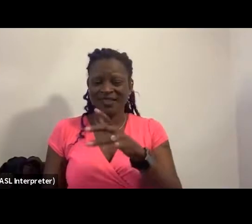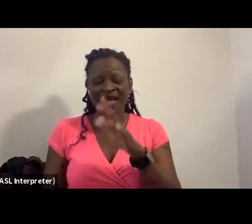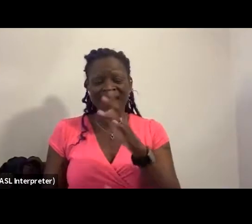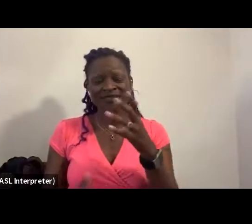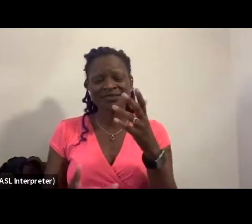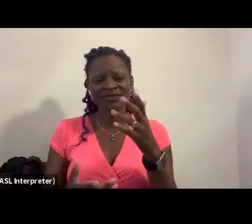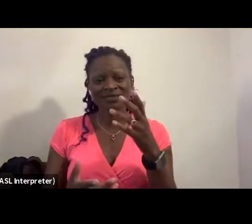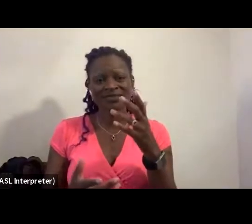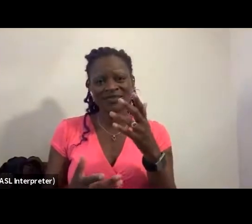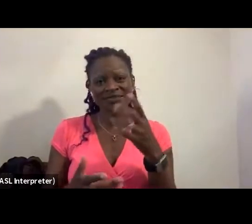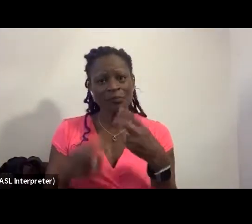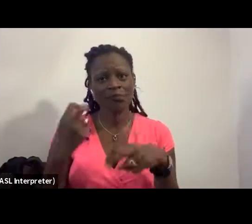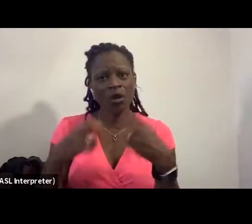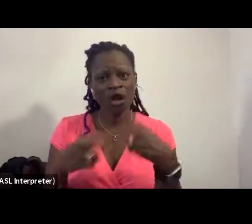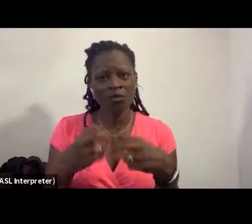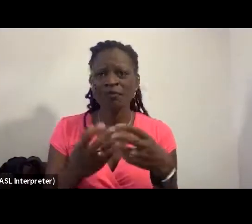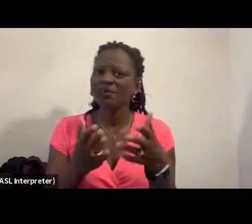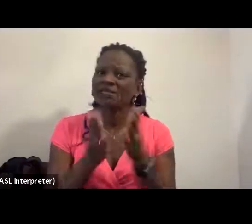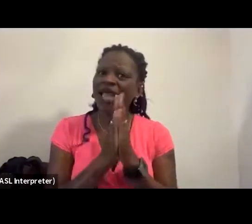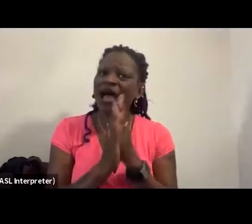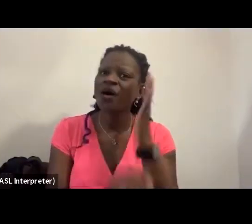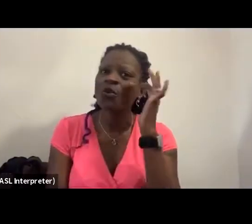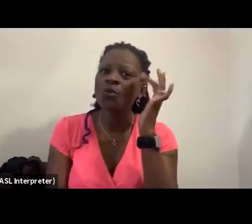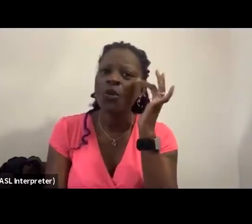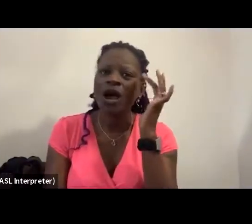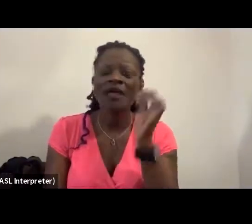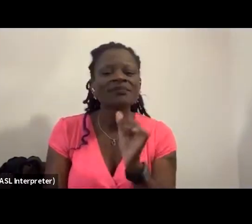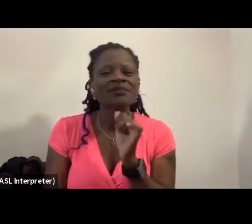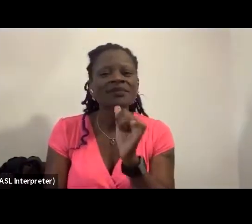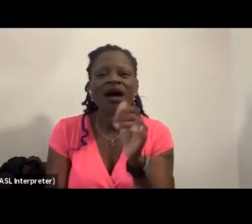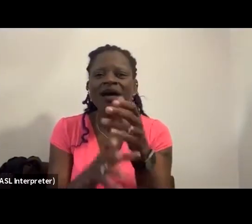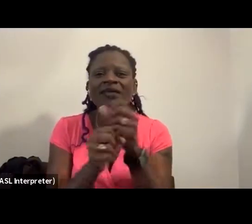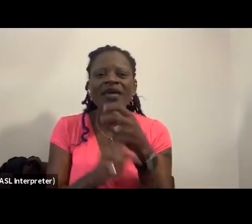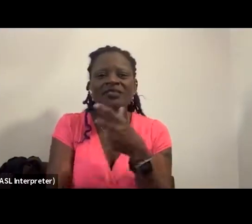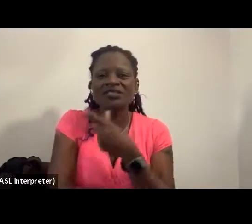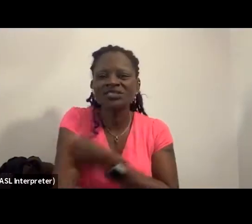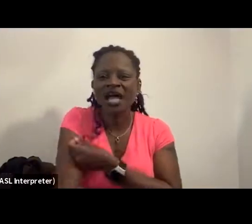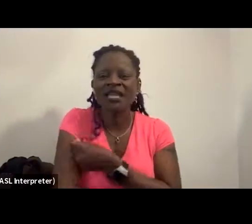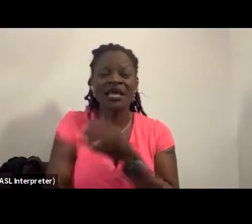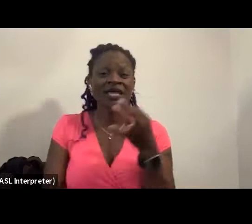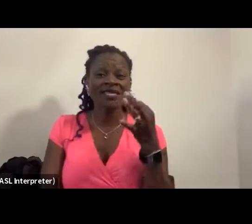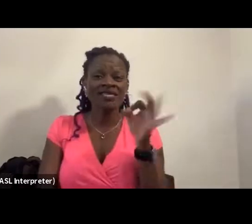Asked why they won't get the vaccine, 19 percent answered that they aren't worried